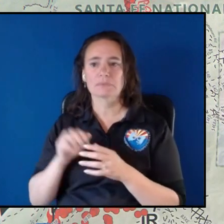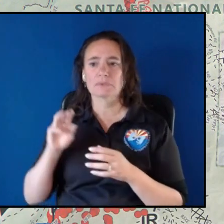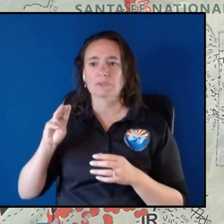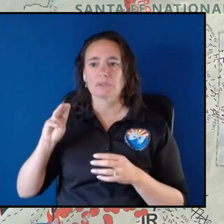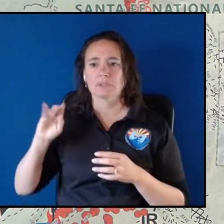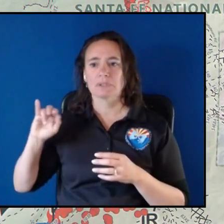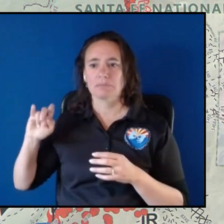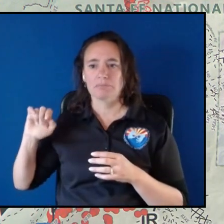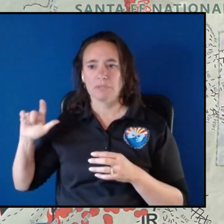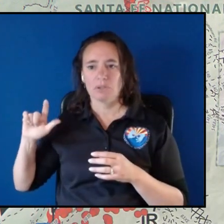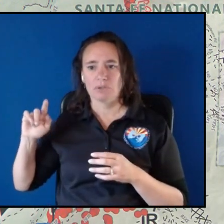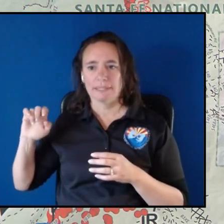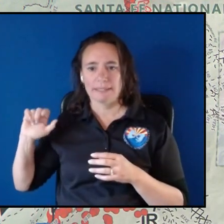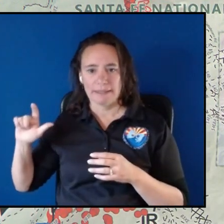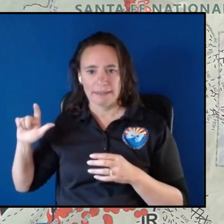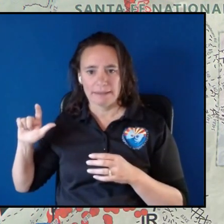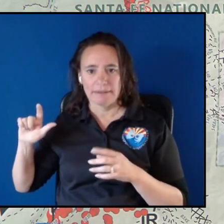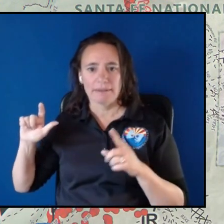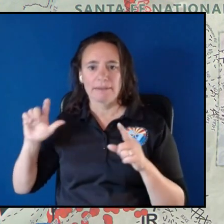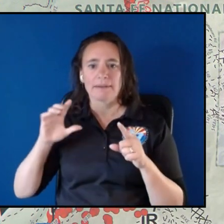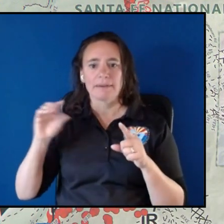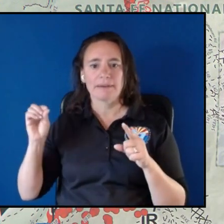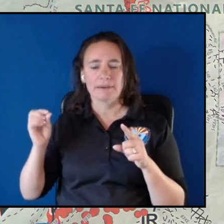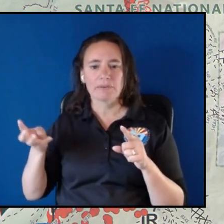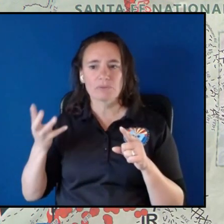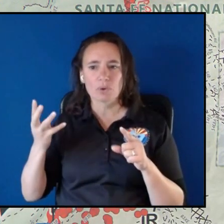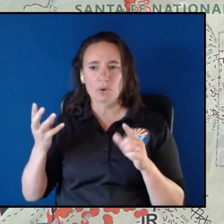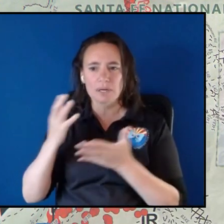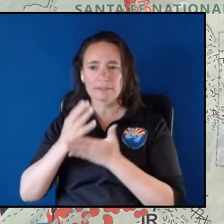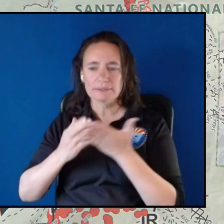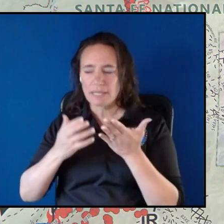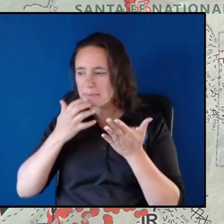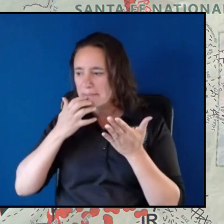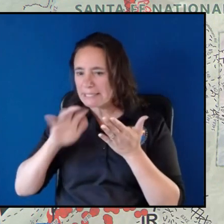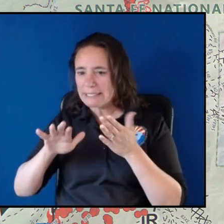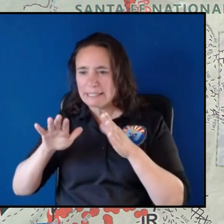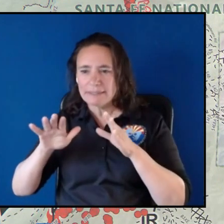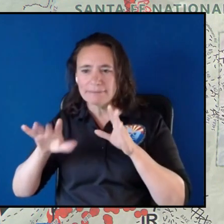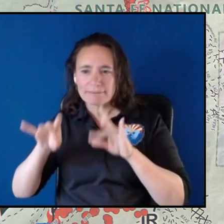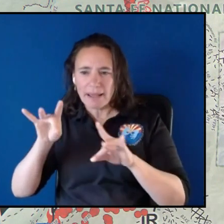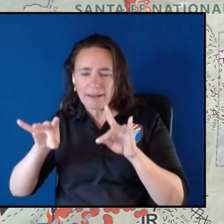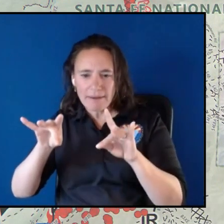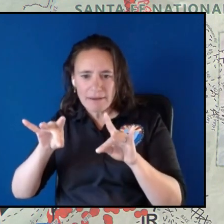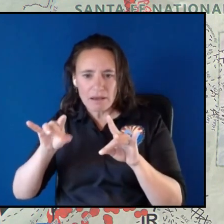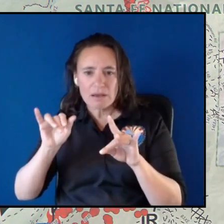before. Some of those heat signatures are picked up and it's kind of covered up here on the map, but